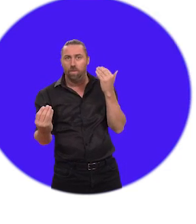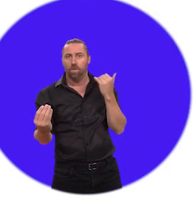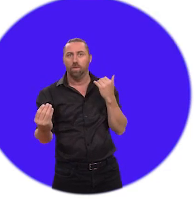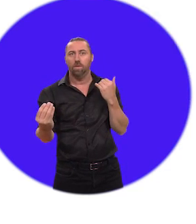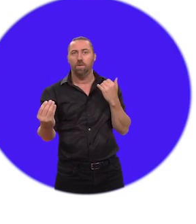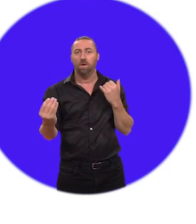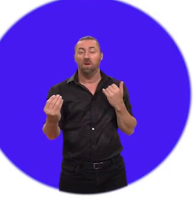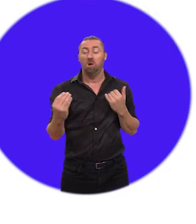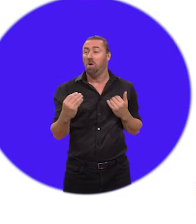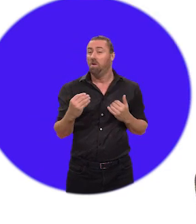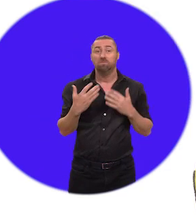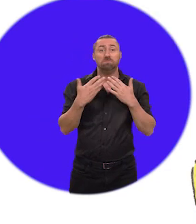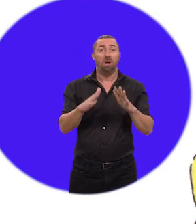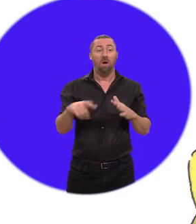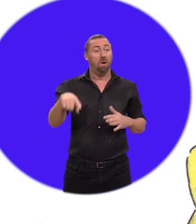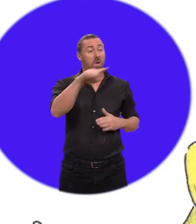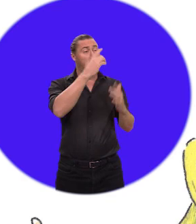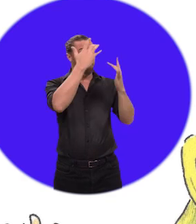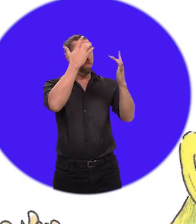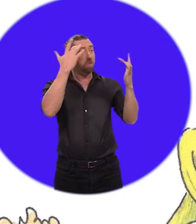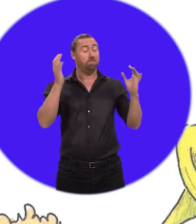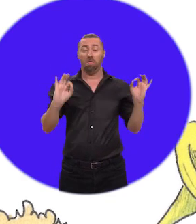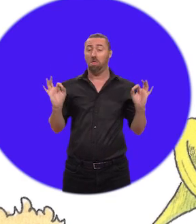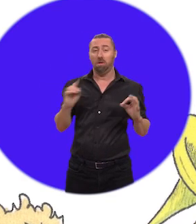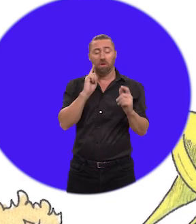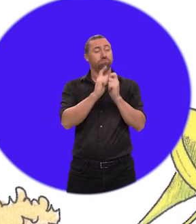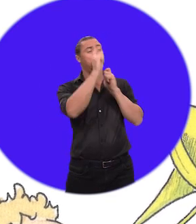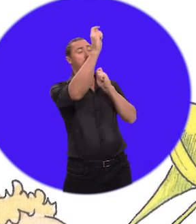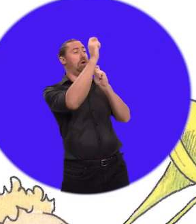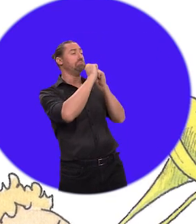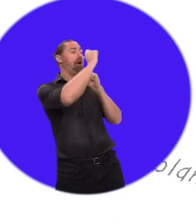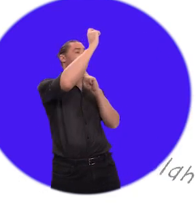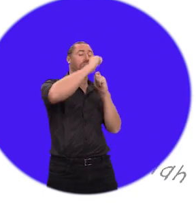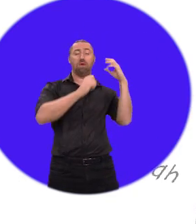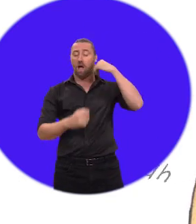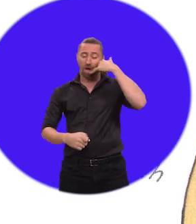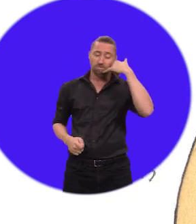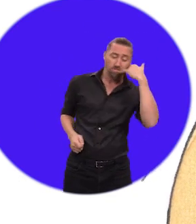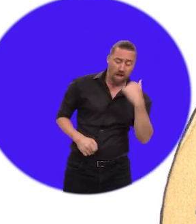At first, nobody missed Mary. Look at them, blurt, bark. Blah, blah, blah.